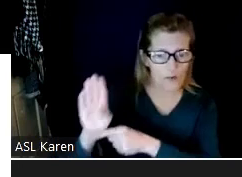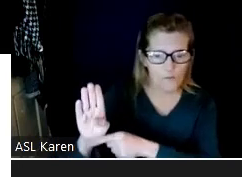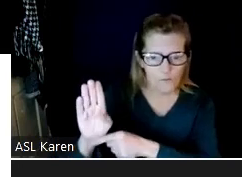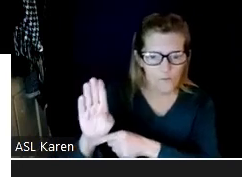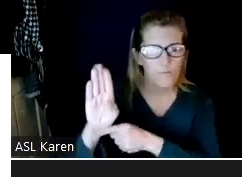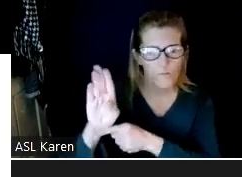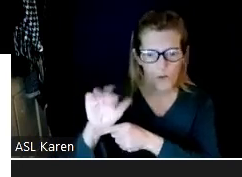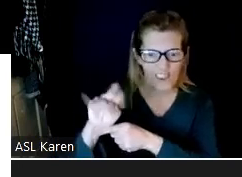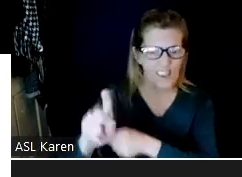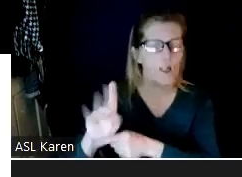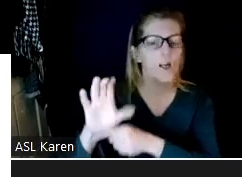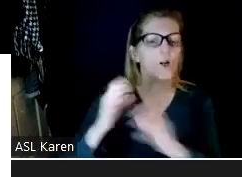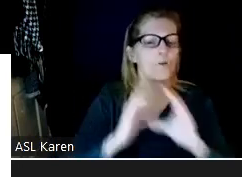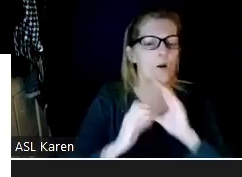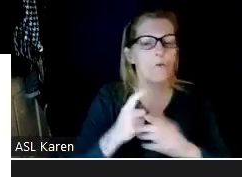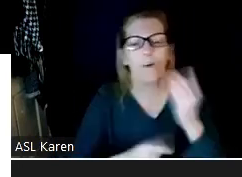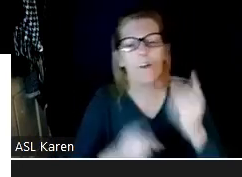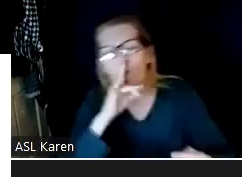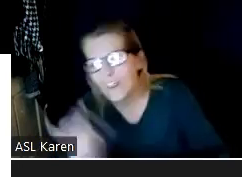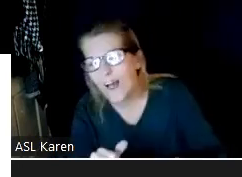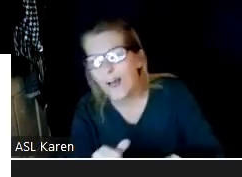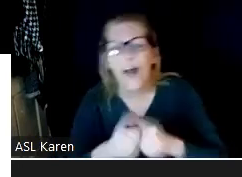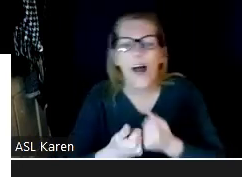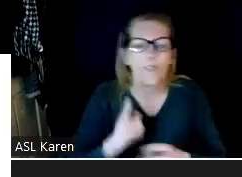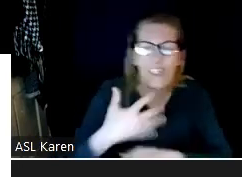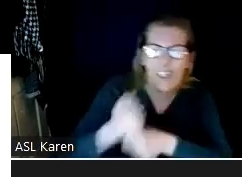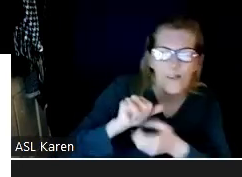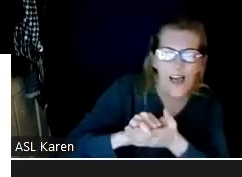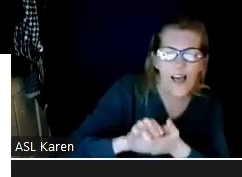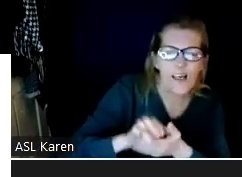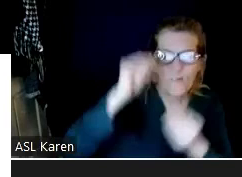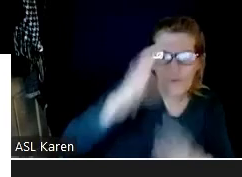what does our program look like how do we get information out to people and communicate,